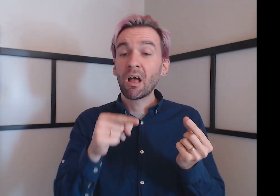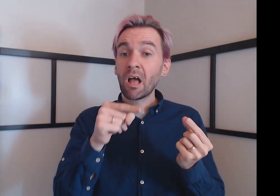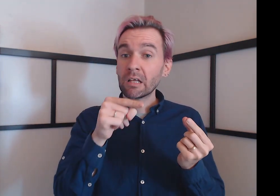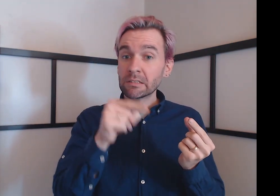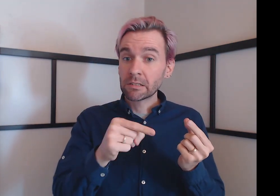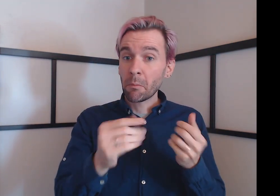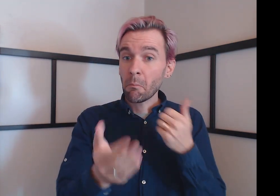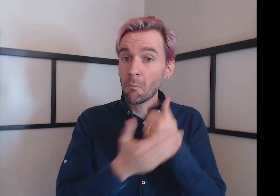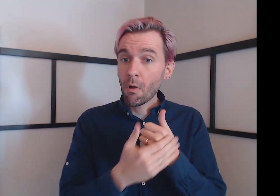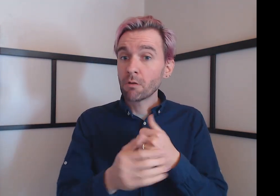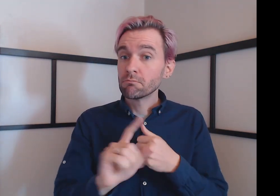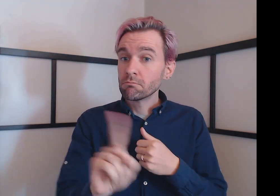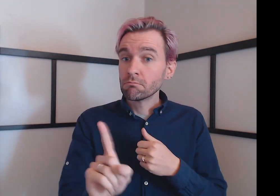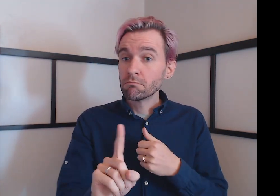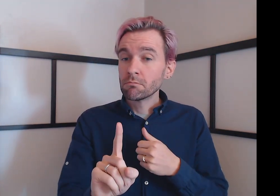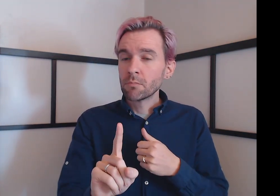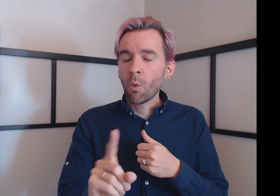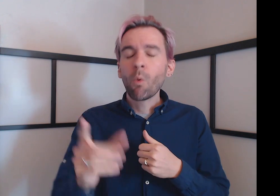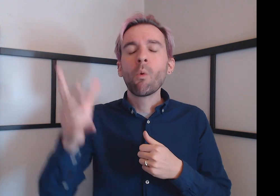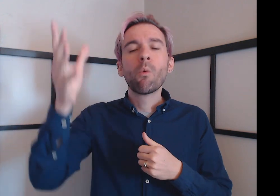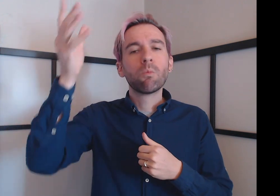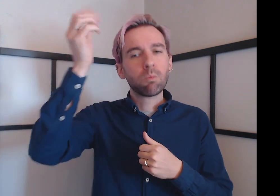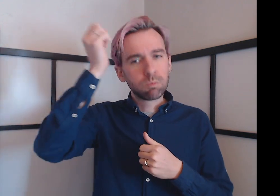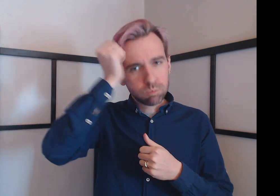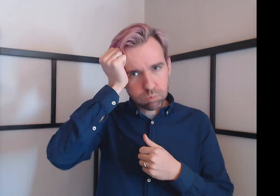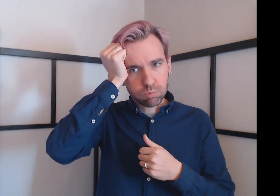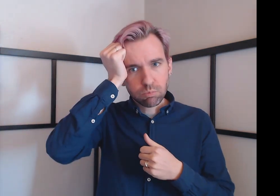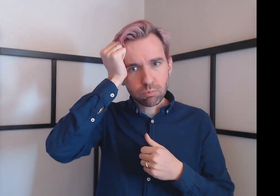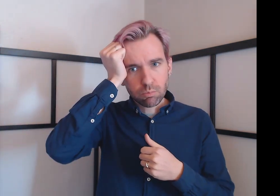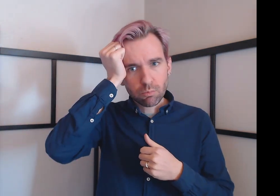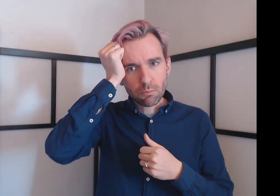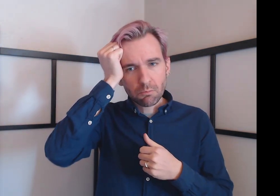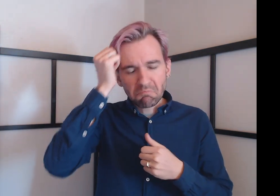We can use this to help us remember the sign (like a mnemonic device).